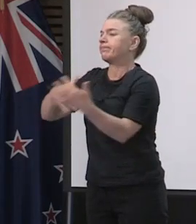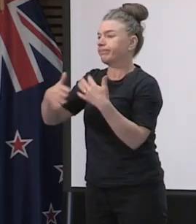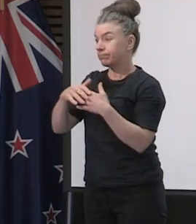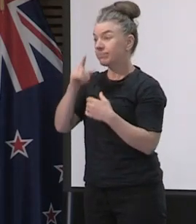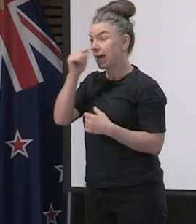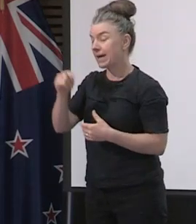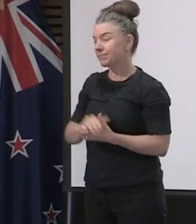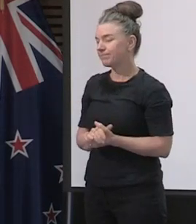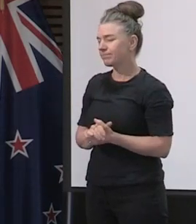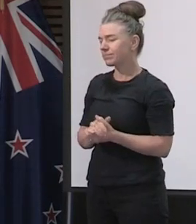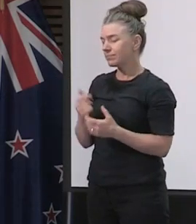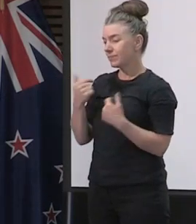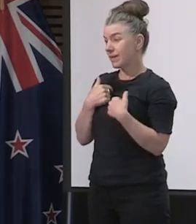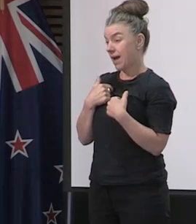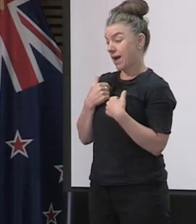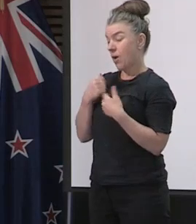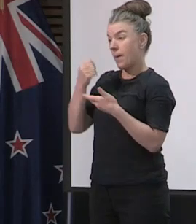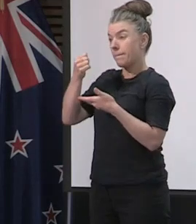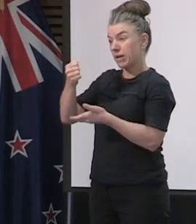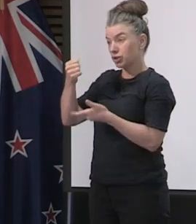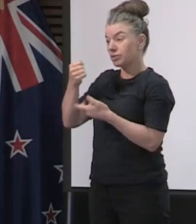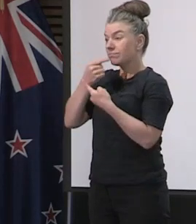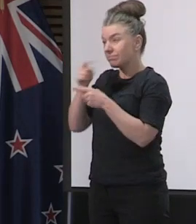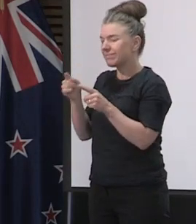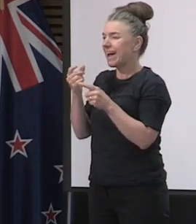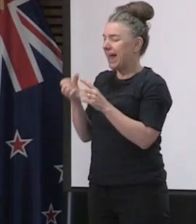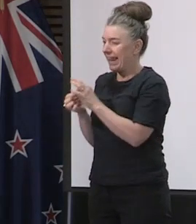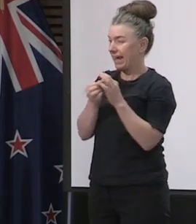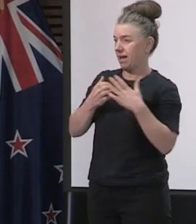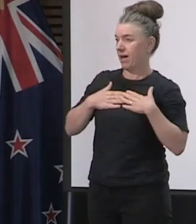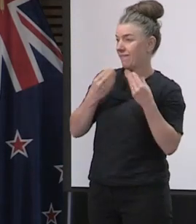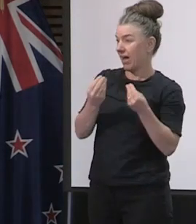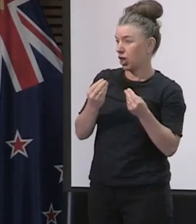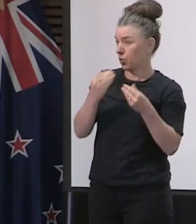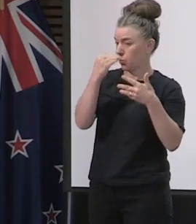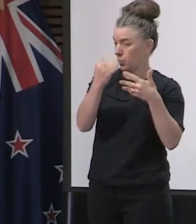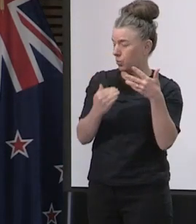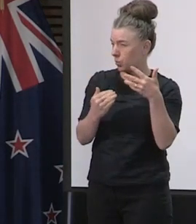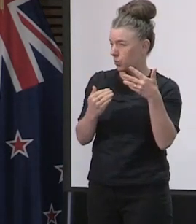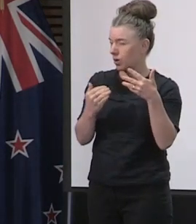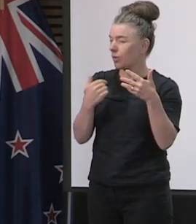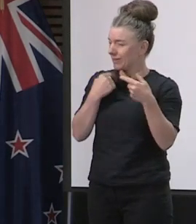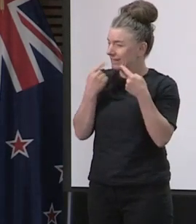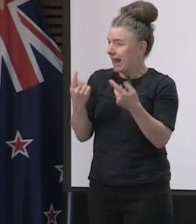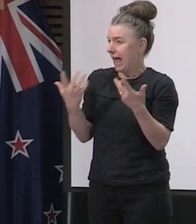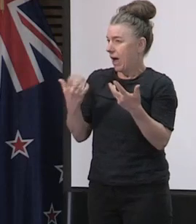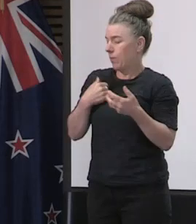our economy moving quickly again. Today I want to set out the values that underpin our